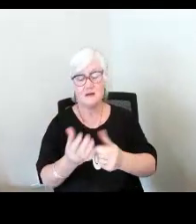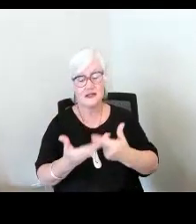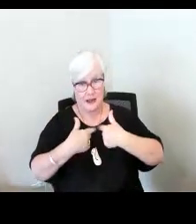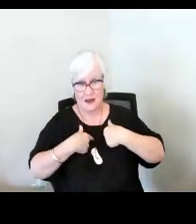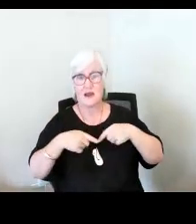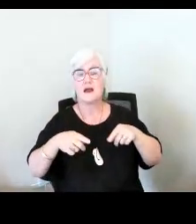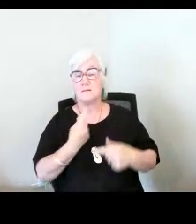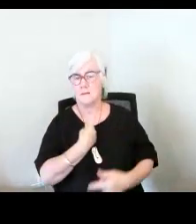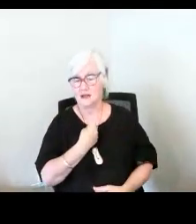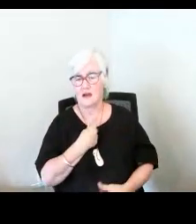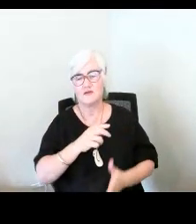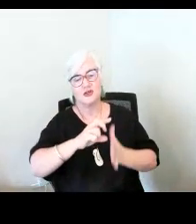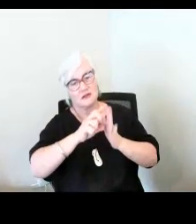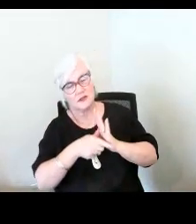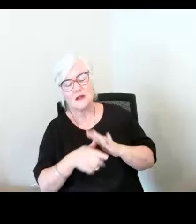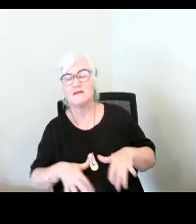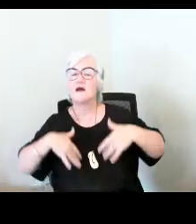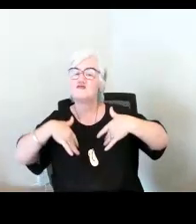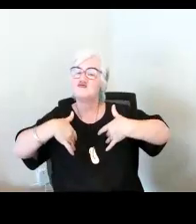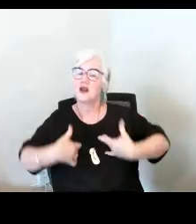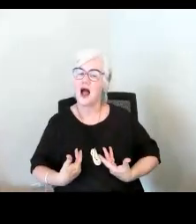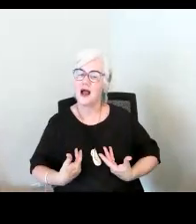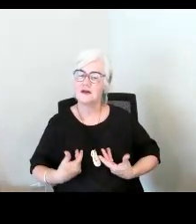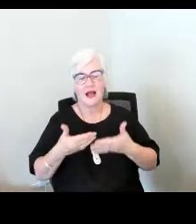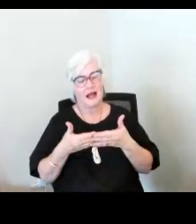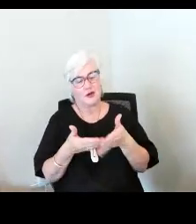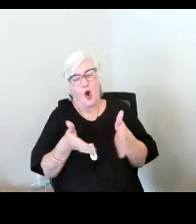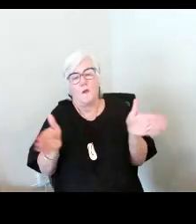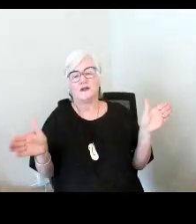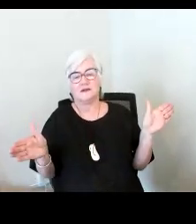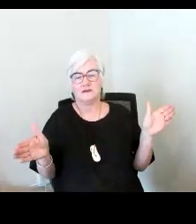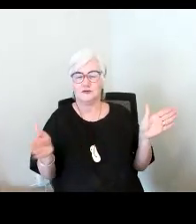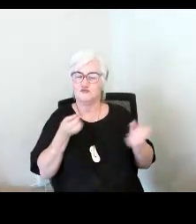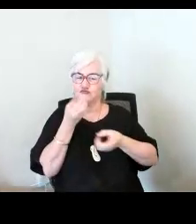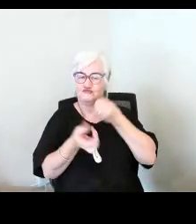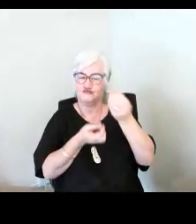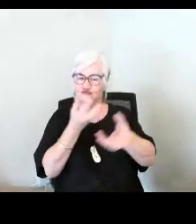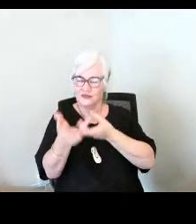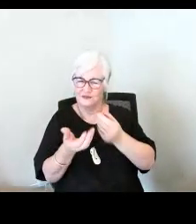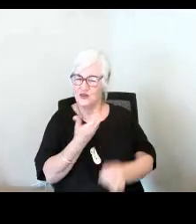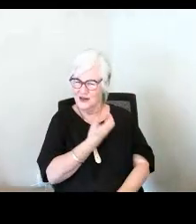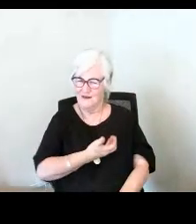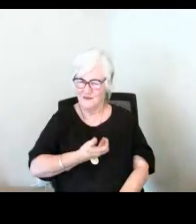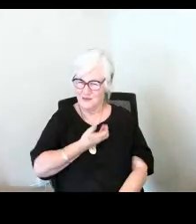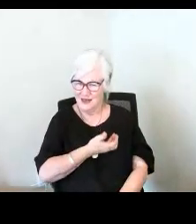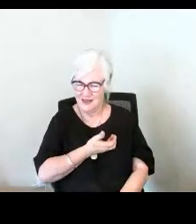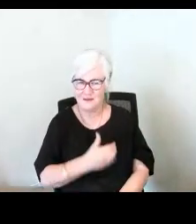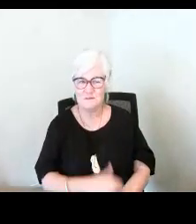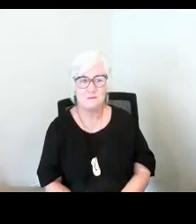they relax and open up and are so comfortable. I noticed people talk about how they feel,